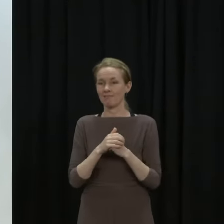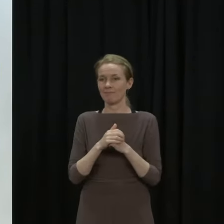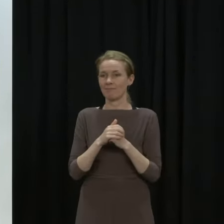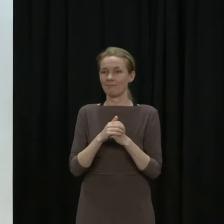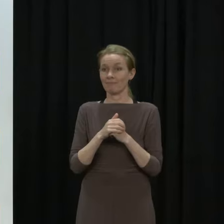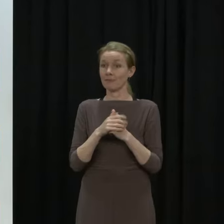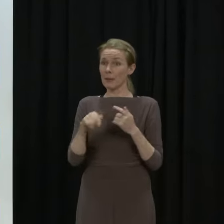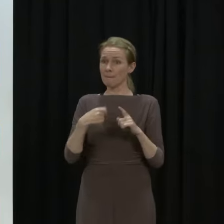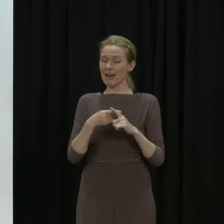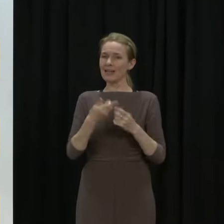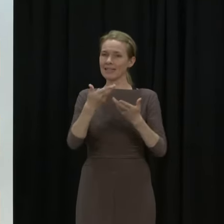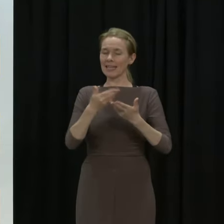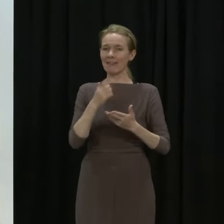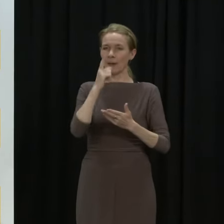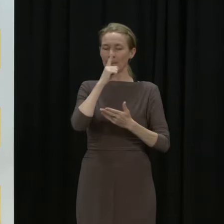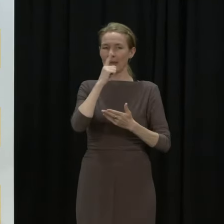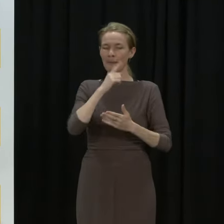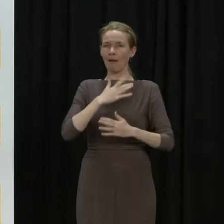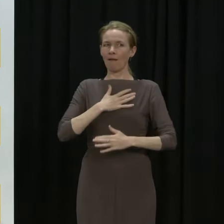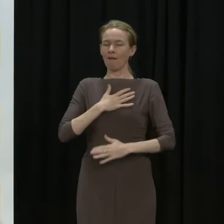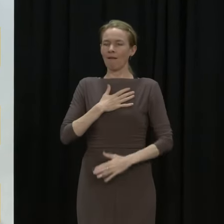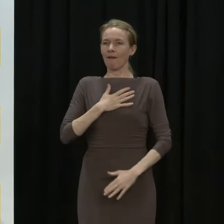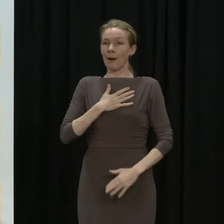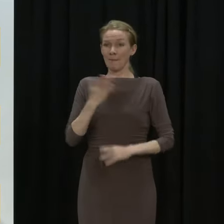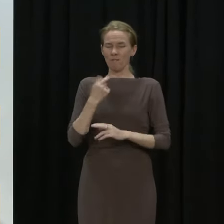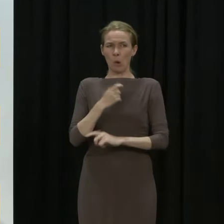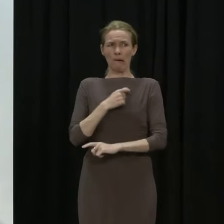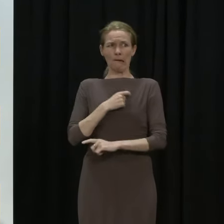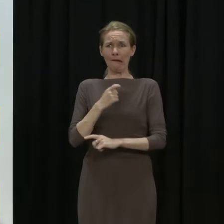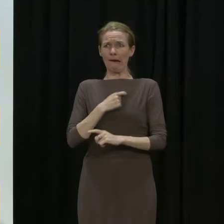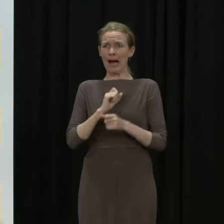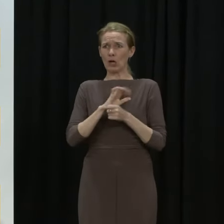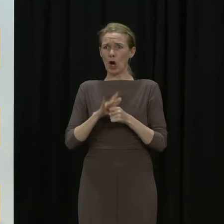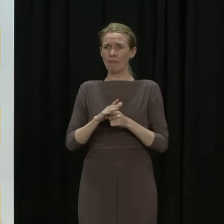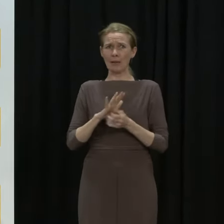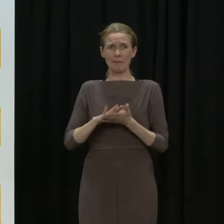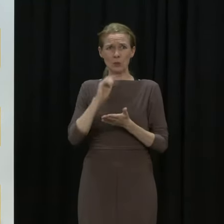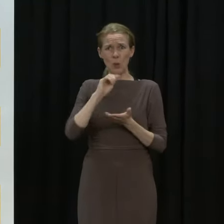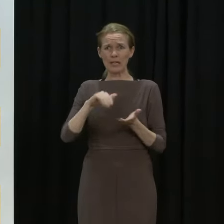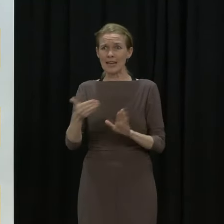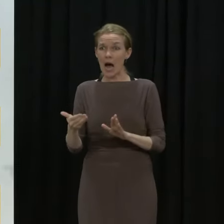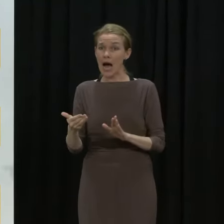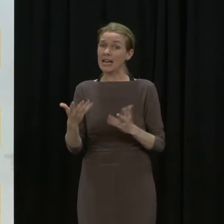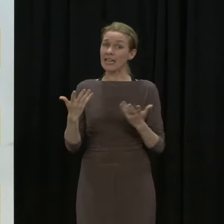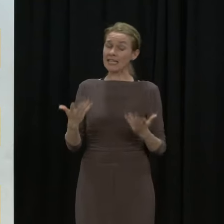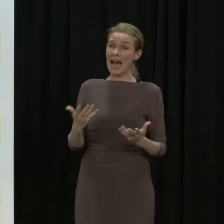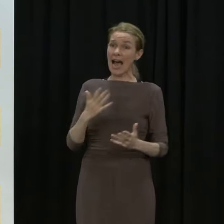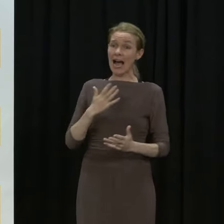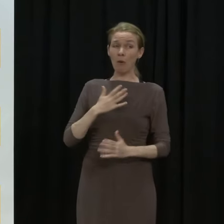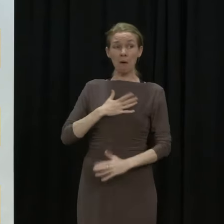Thank you Professor Murdoc, in summary as a prime Minister has said a highly vaccinated population opens doors. It means COVID-19 will be less threatening and less scary